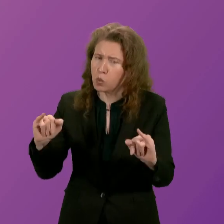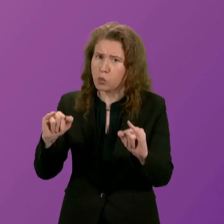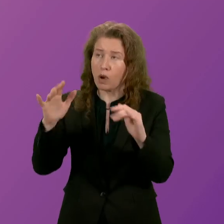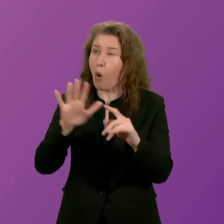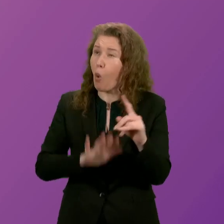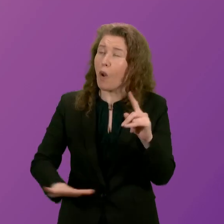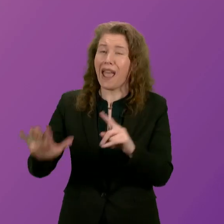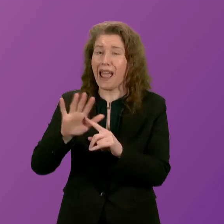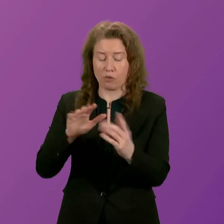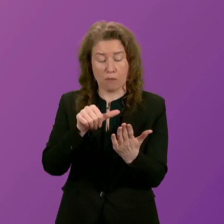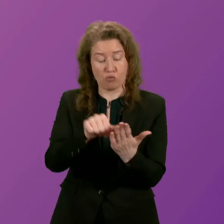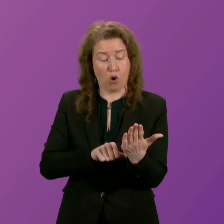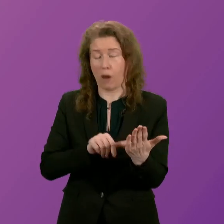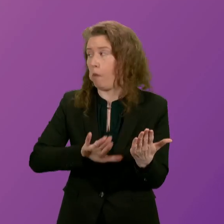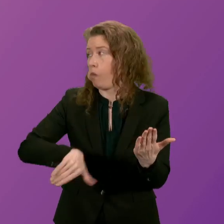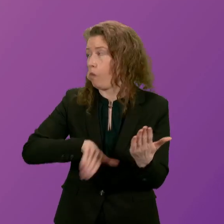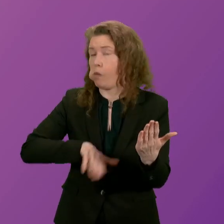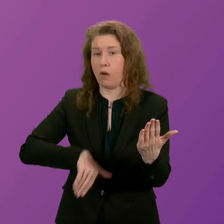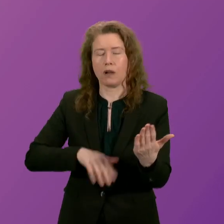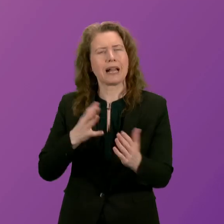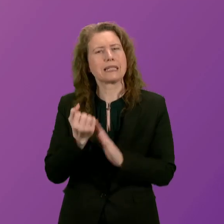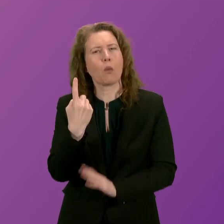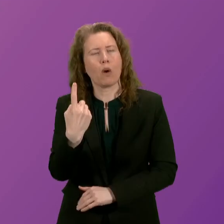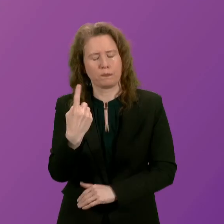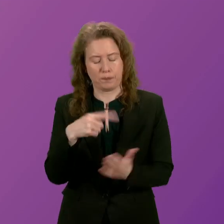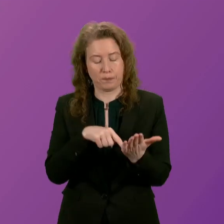omitted from the First Minister’s programme for government. I take just one example—our ambulance